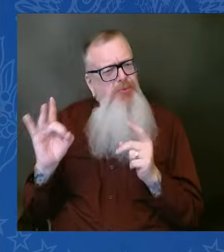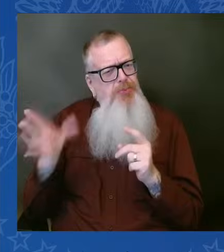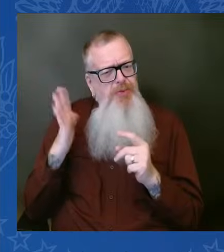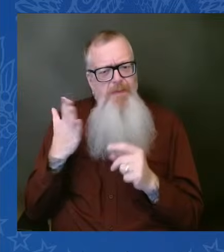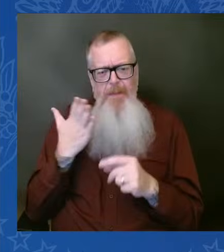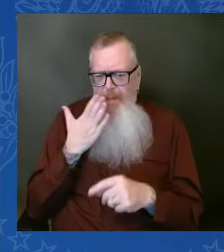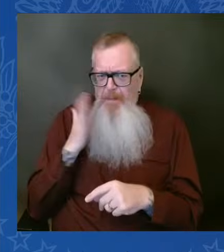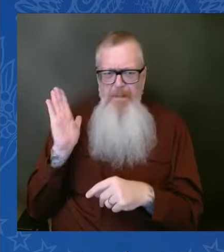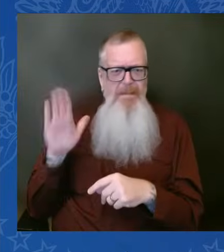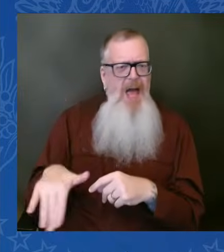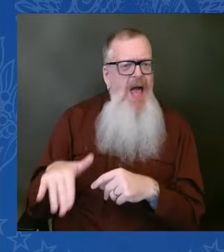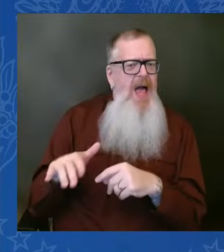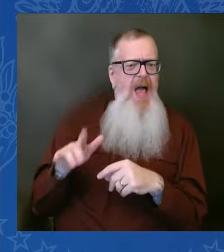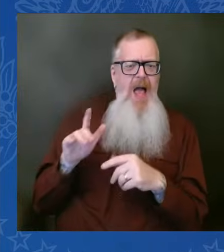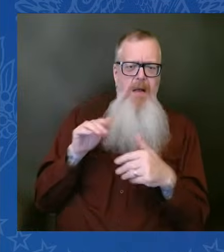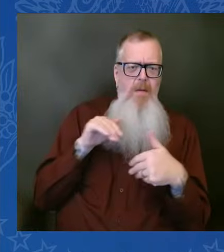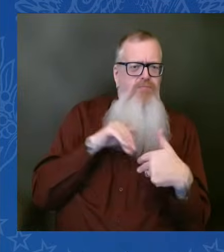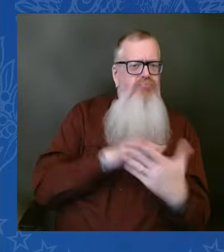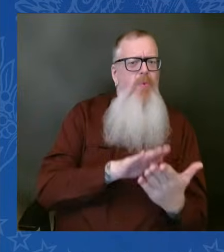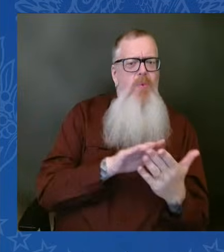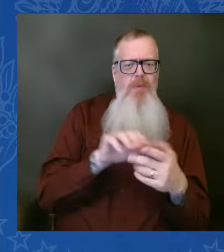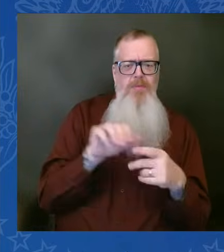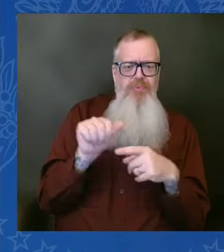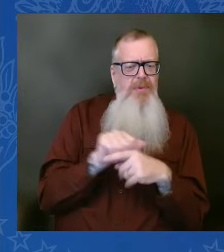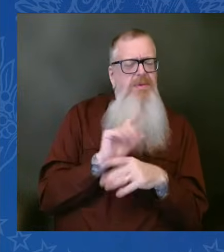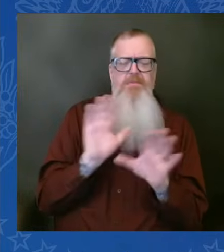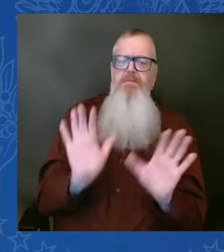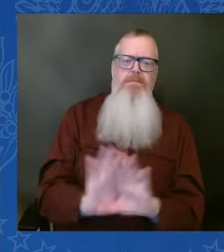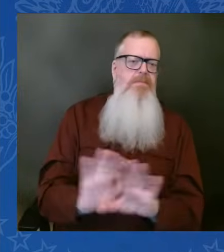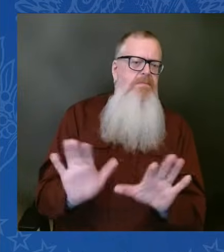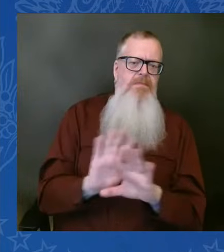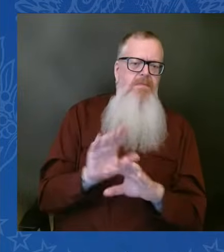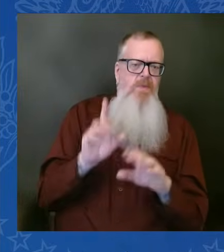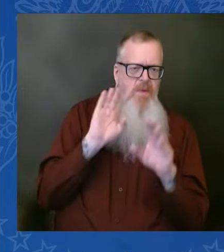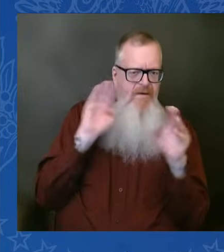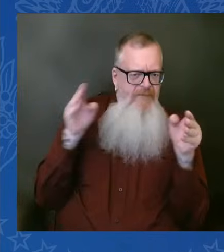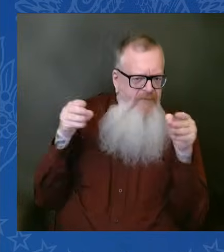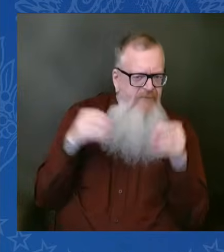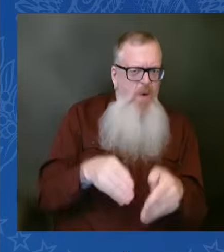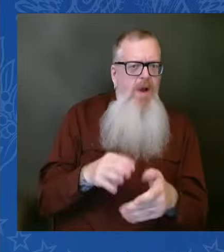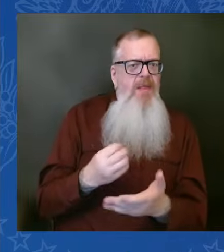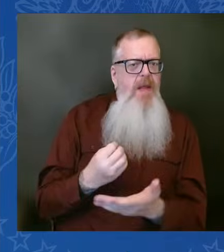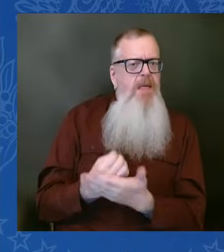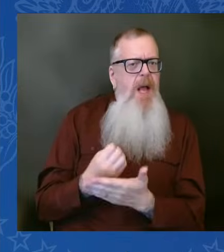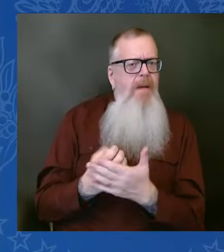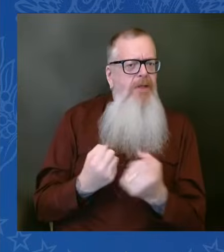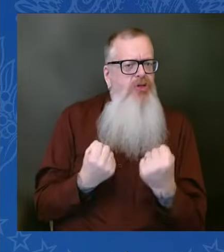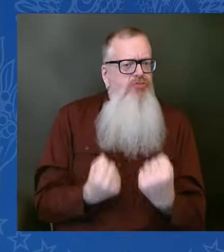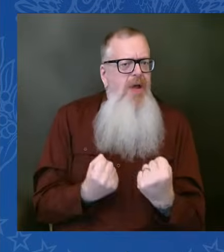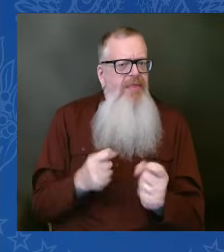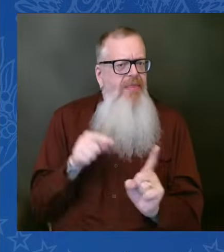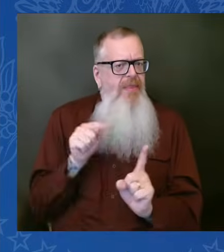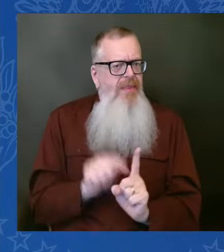You know, we know the pandemic and Russian war in Ukraine and infl- -- and inflation created enormous pain and hardship